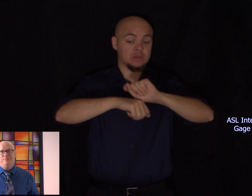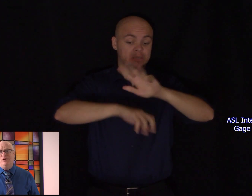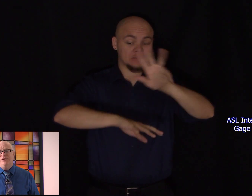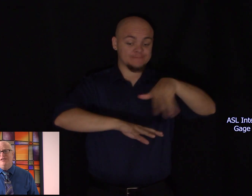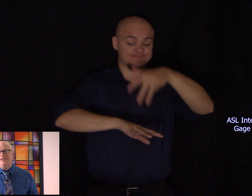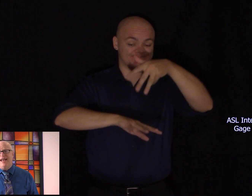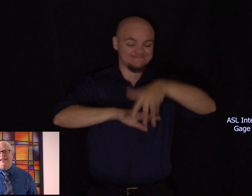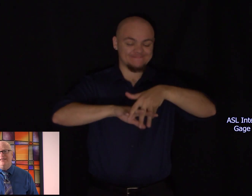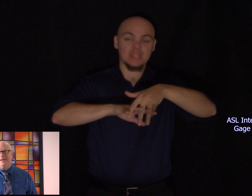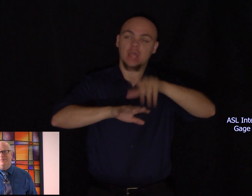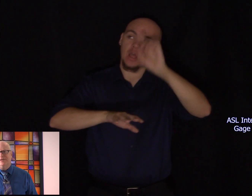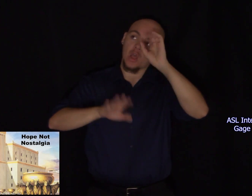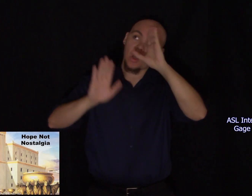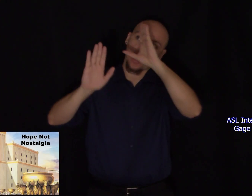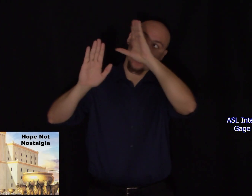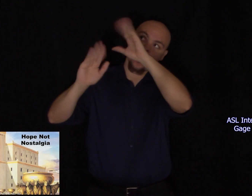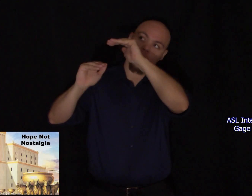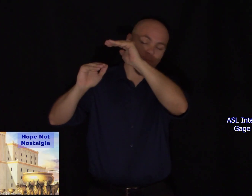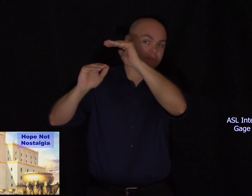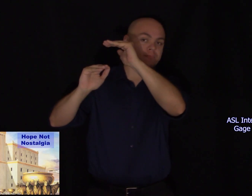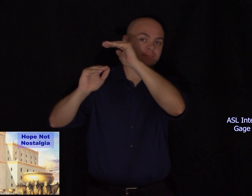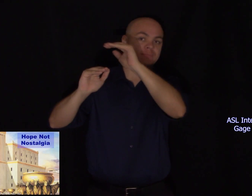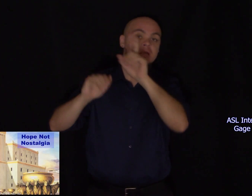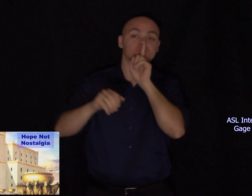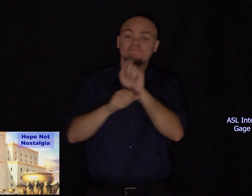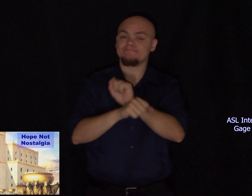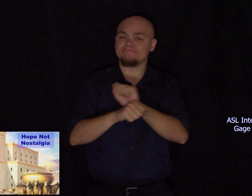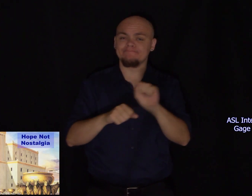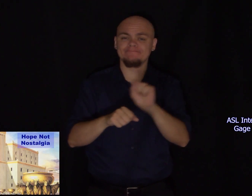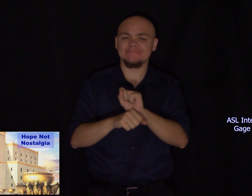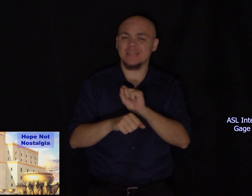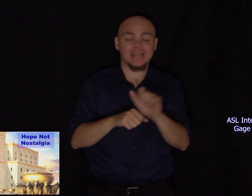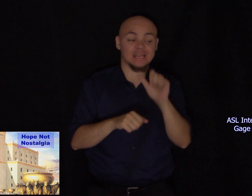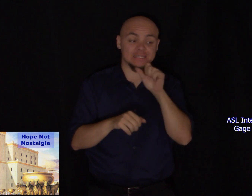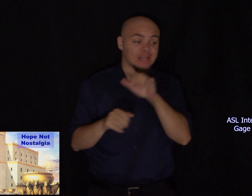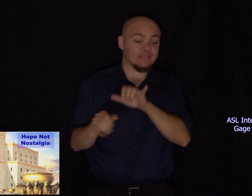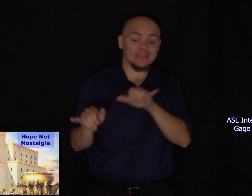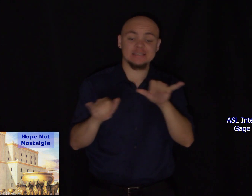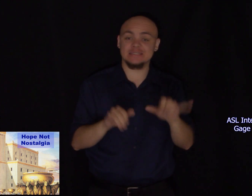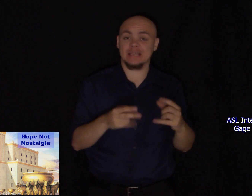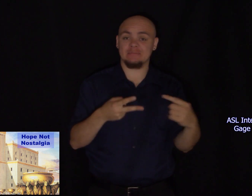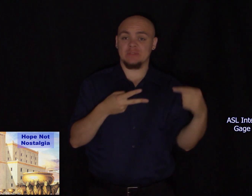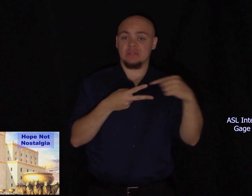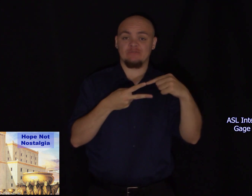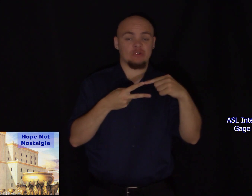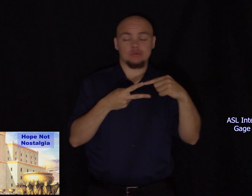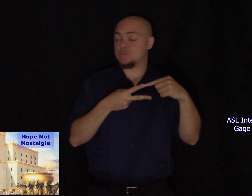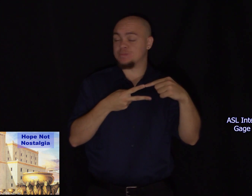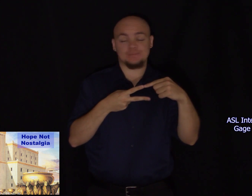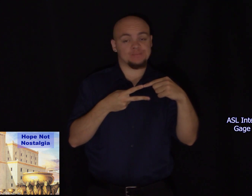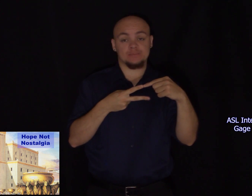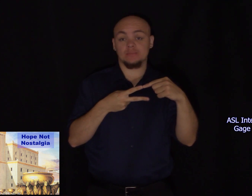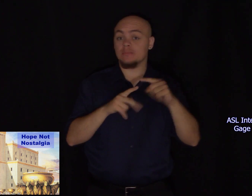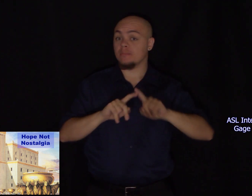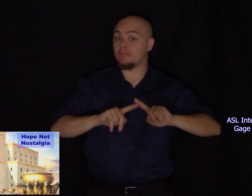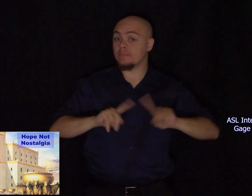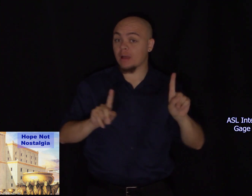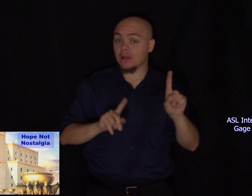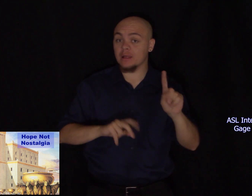build the second temple on the foundation of hope indeed it would not in reality be as good as the